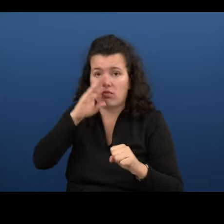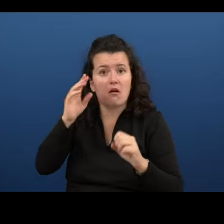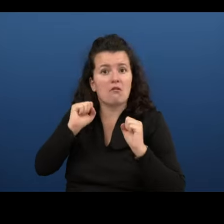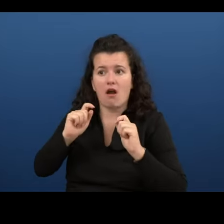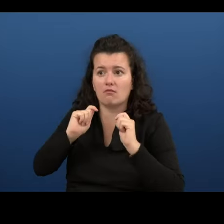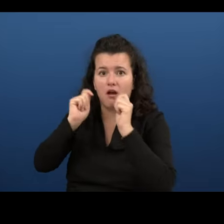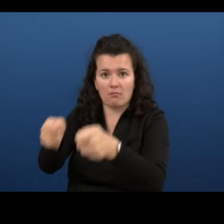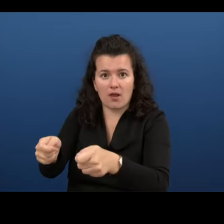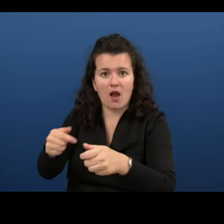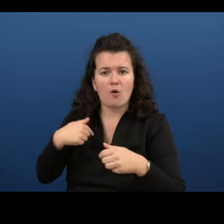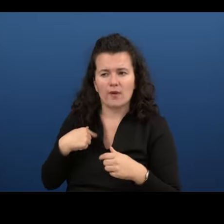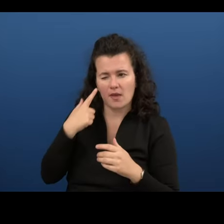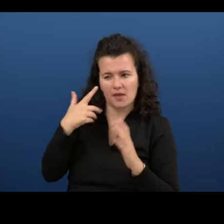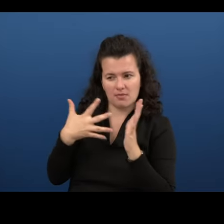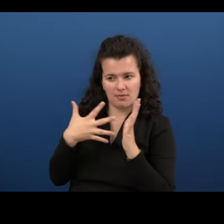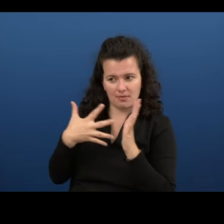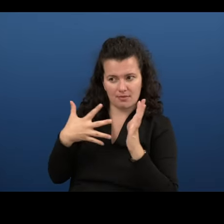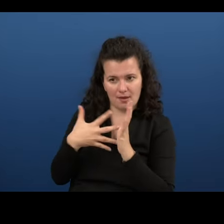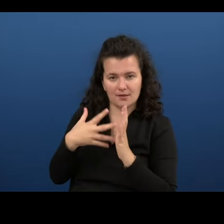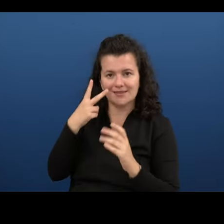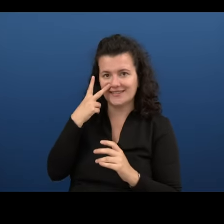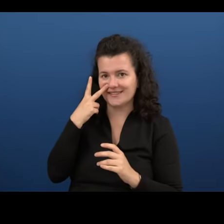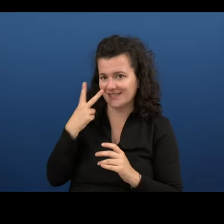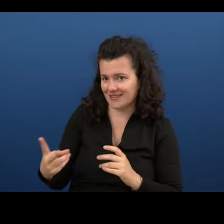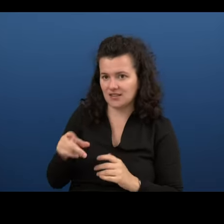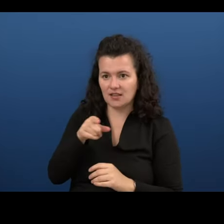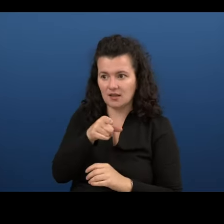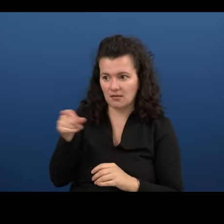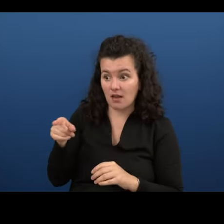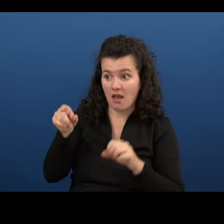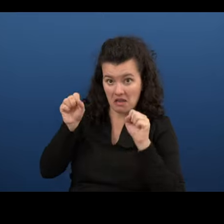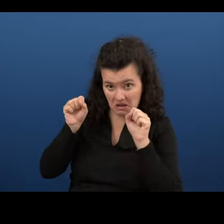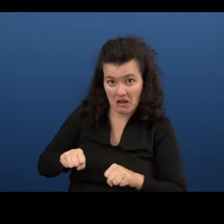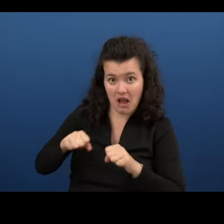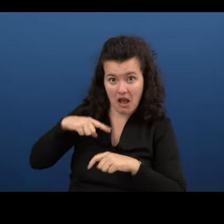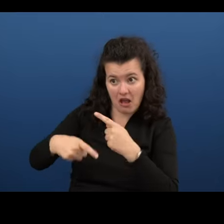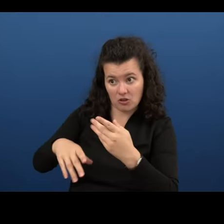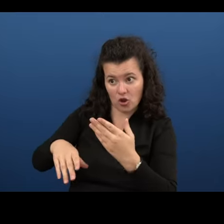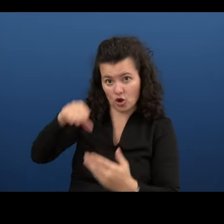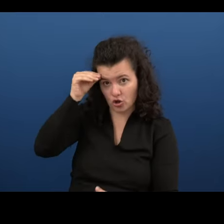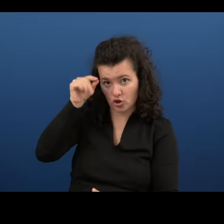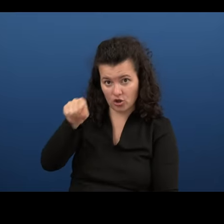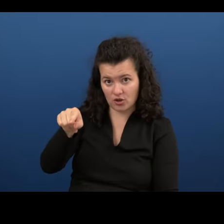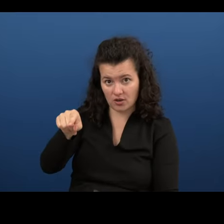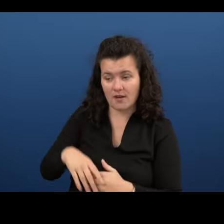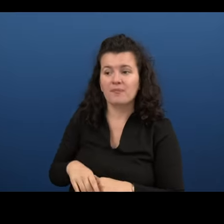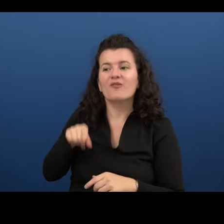to enable people to show the capability to learn because this is a peer learning program